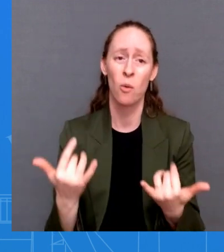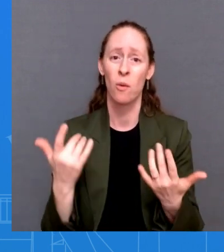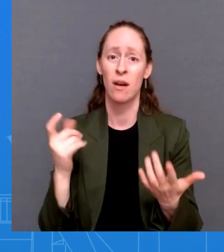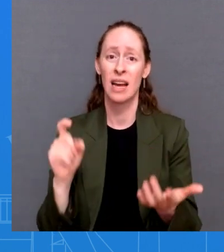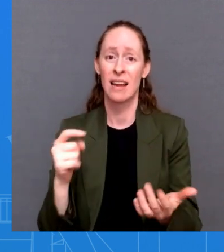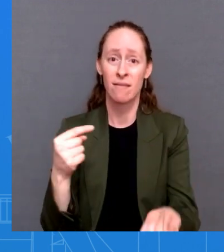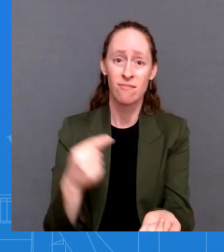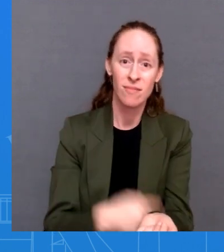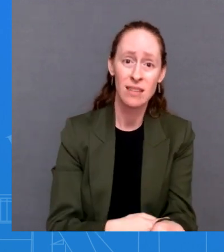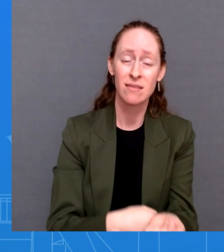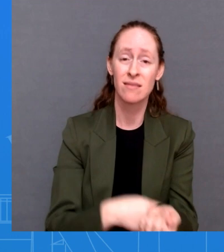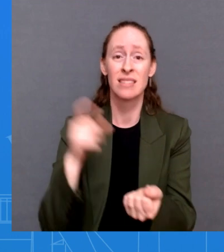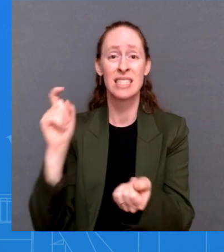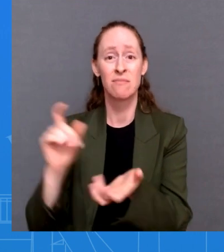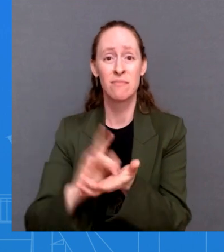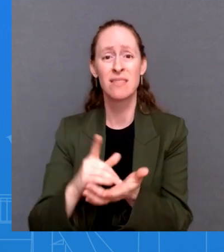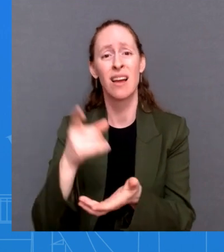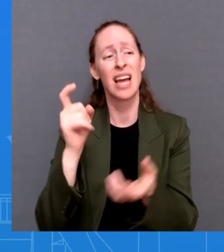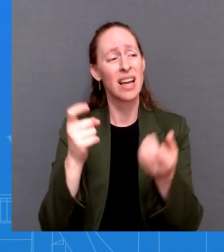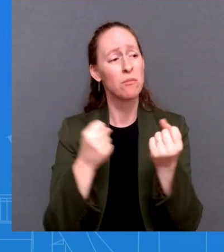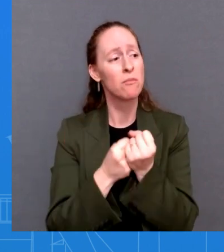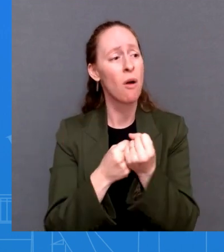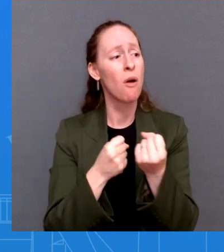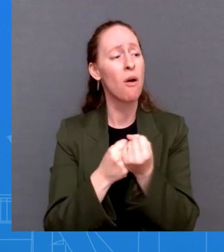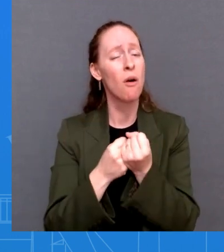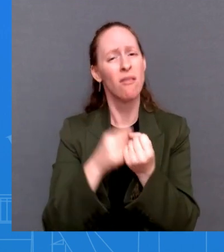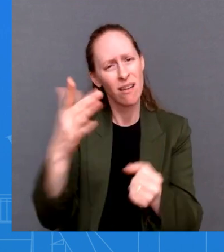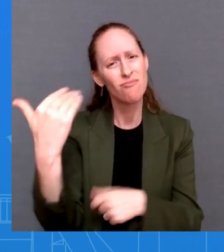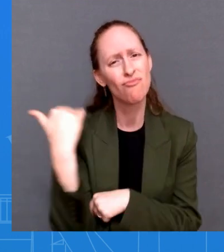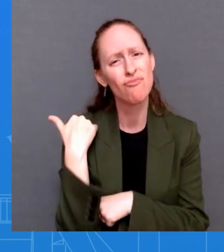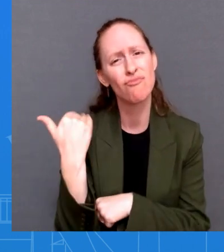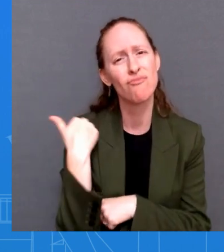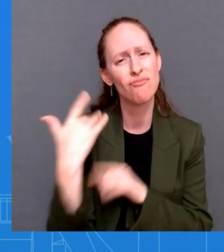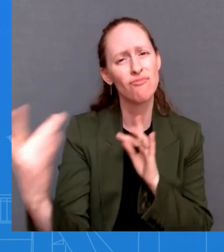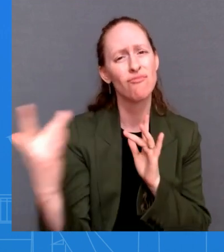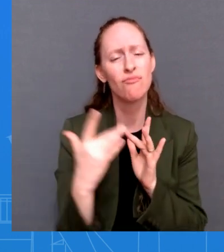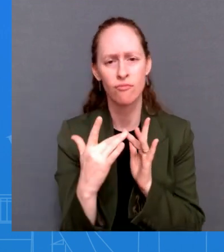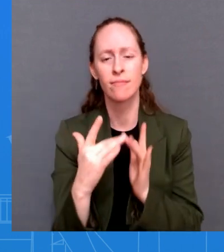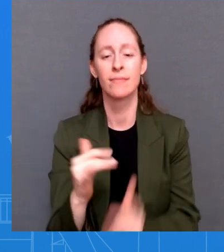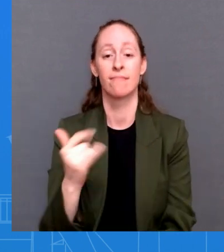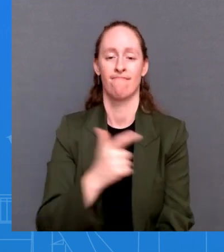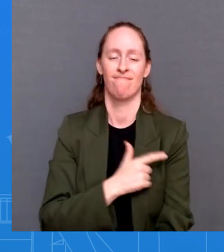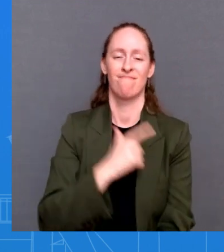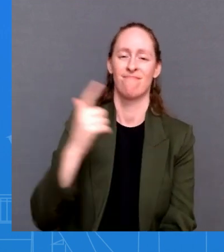to turn the program over to Dr. Walensky. Dr. Walensky: Thank you. Administrator O'Connell. Good afternoon, everyone.